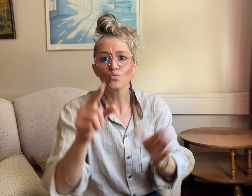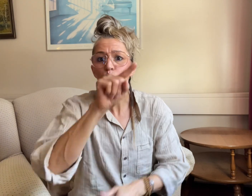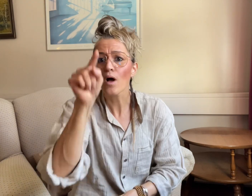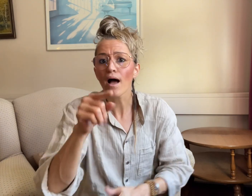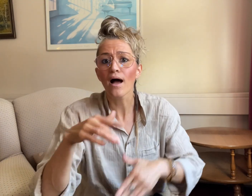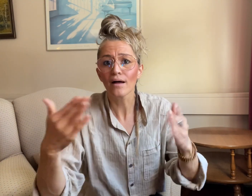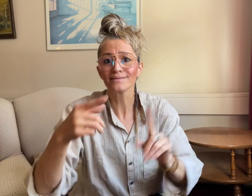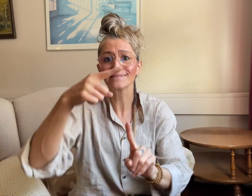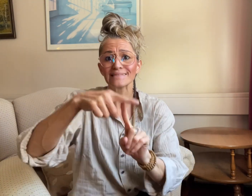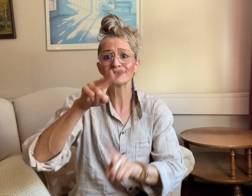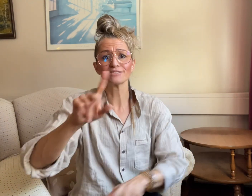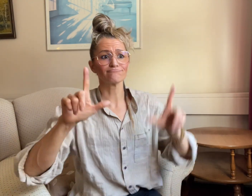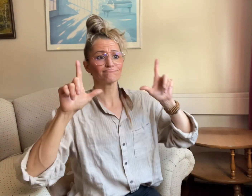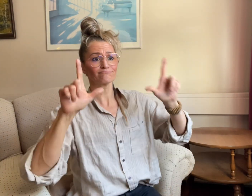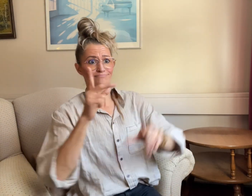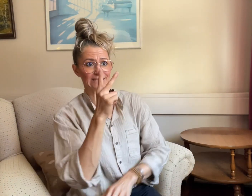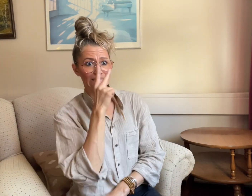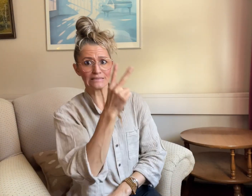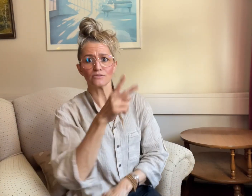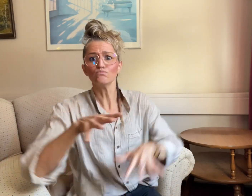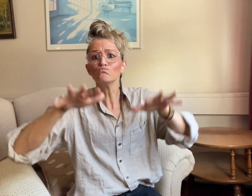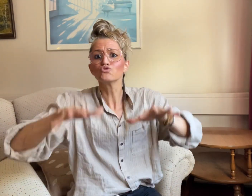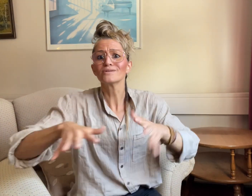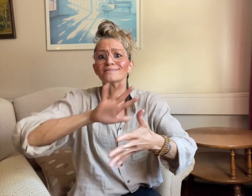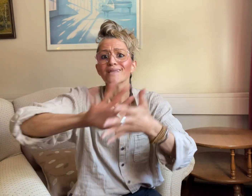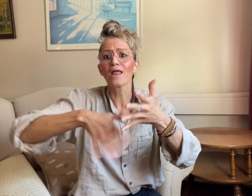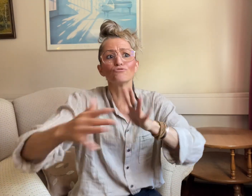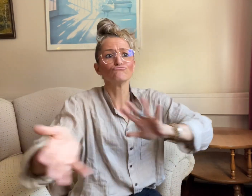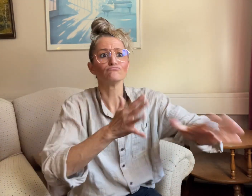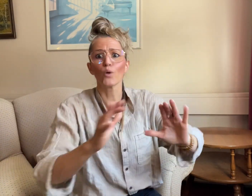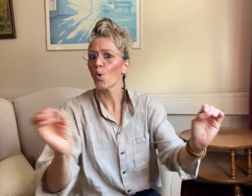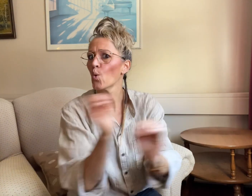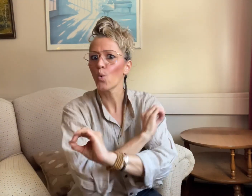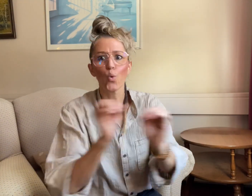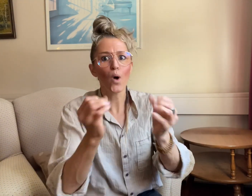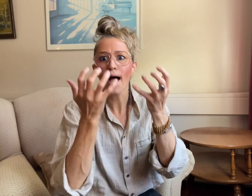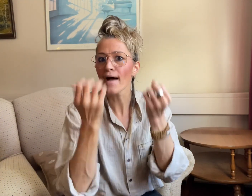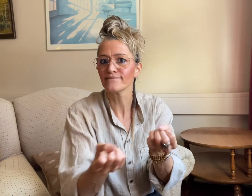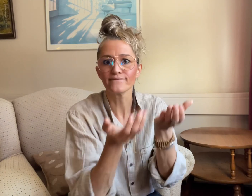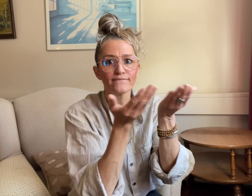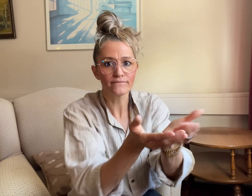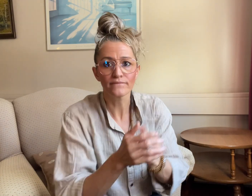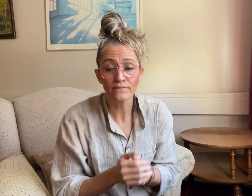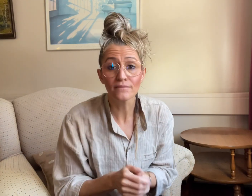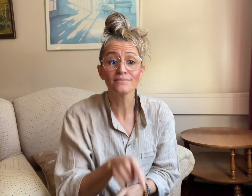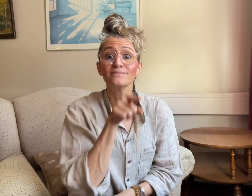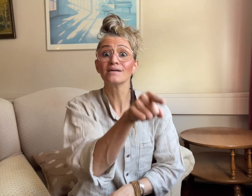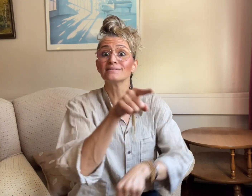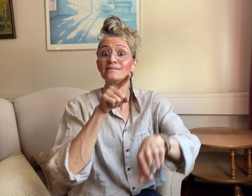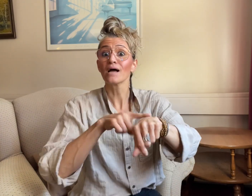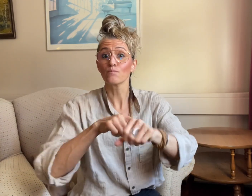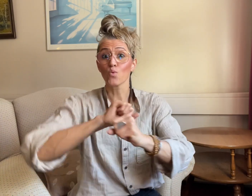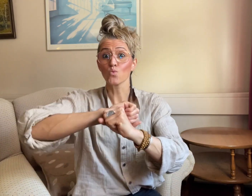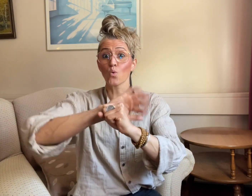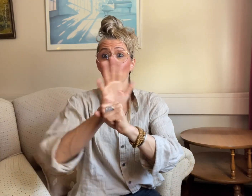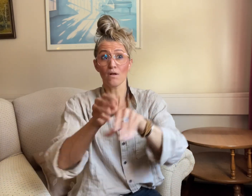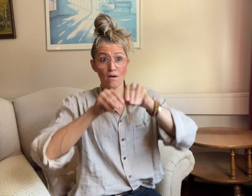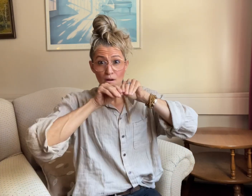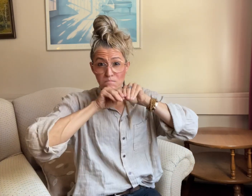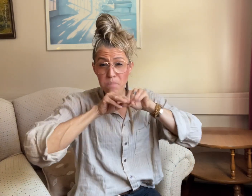When the pandemic started, the first nine Covid briefings